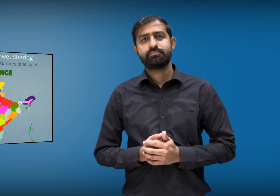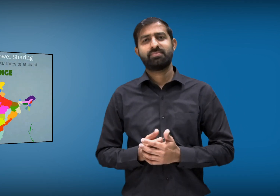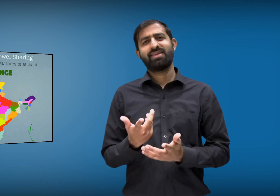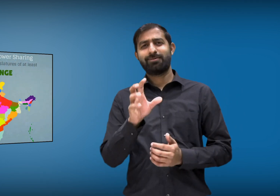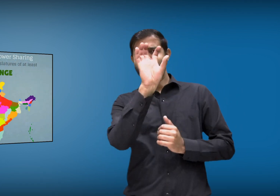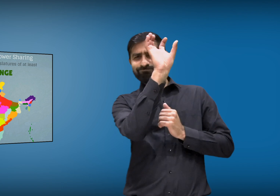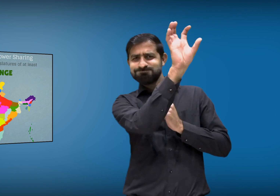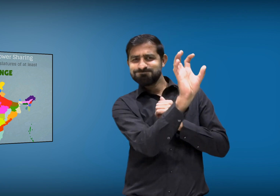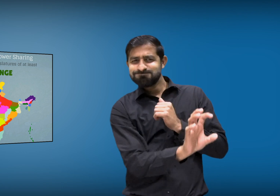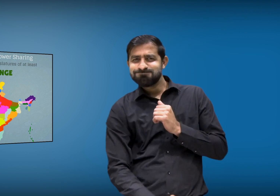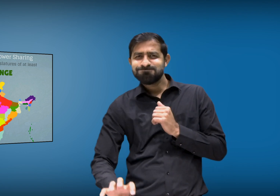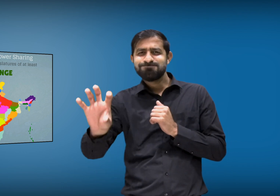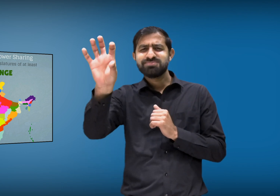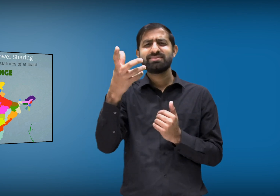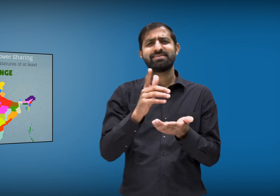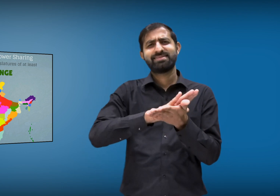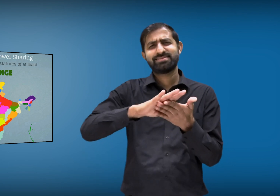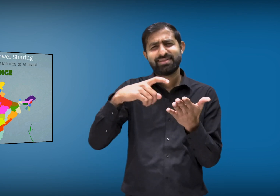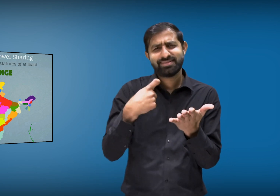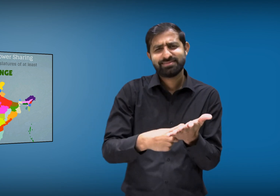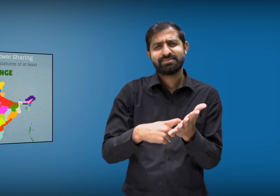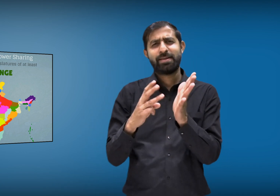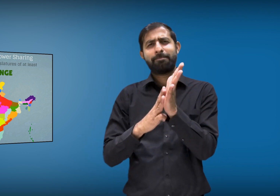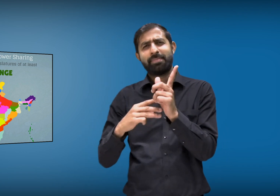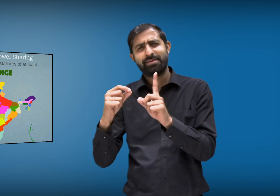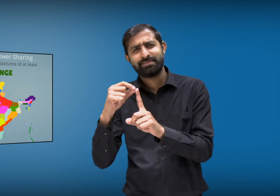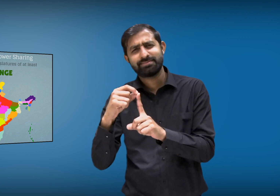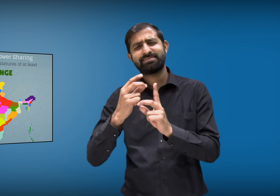The various states, for example Haryana,